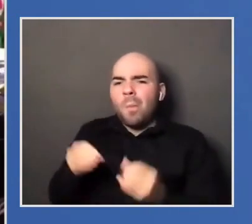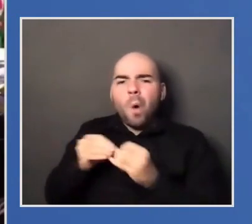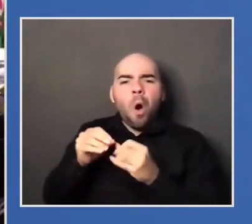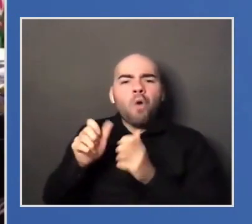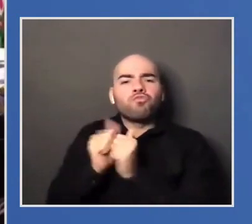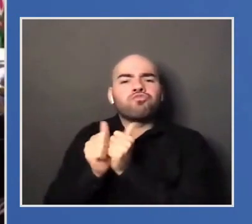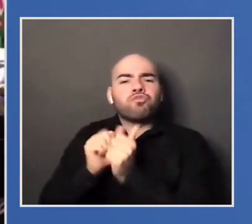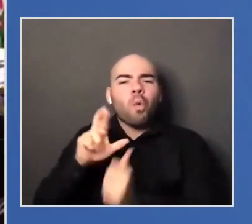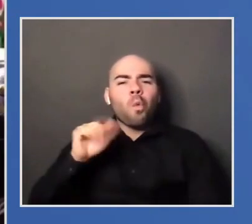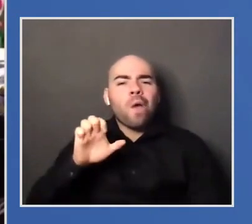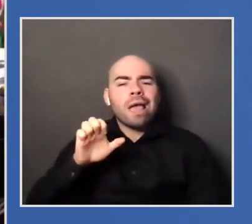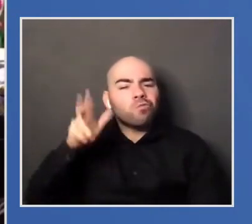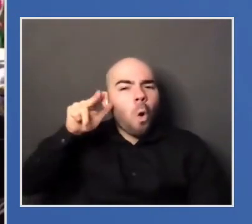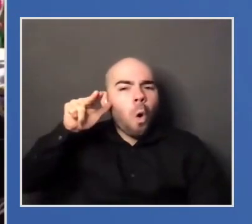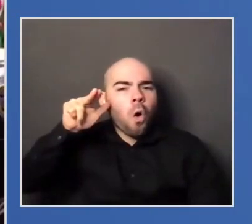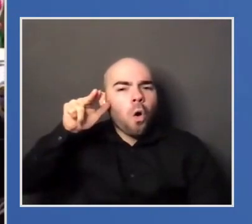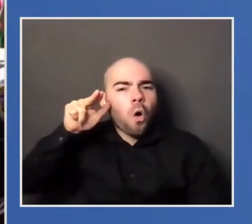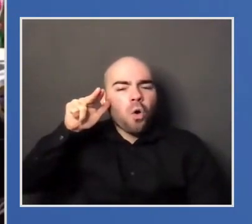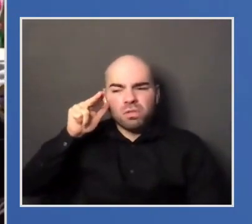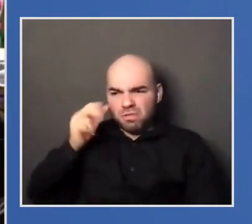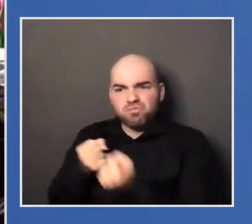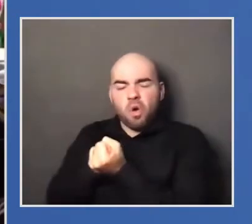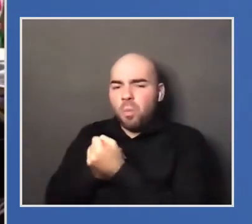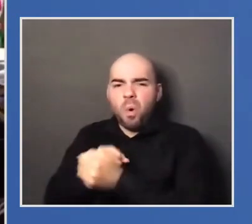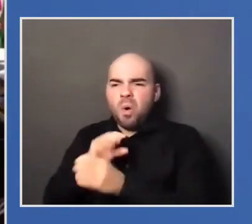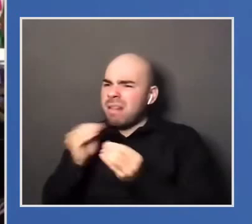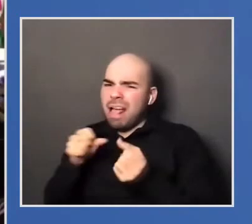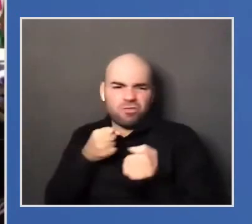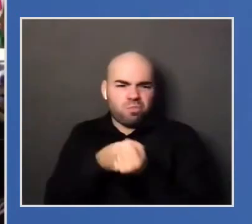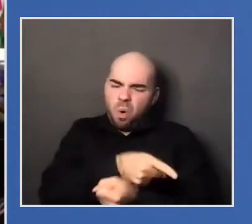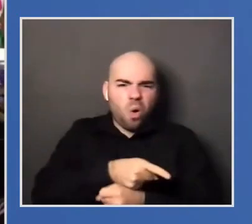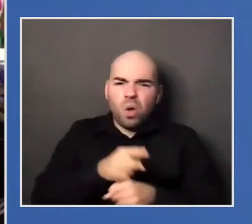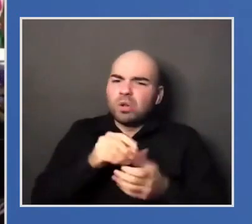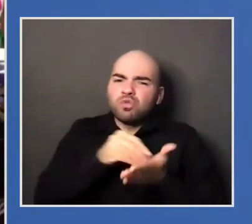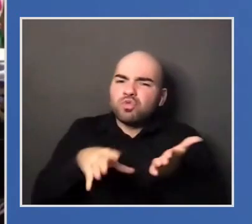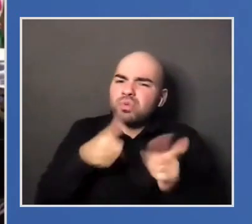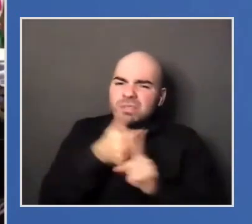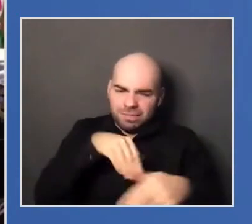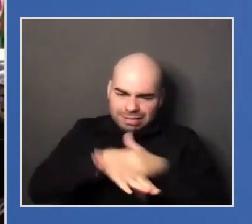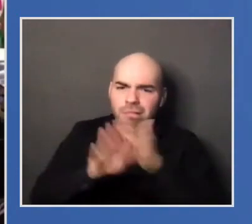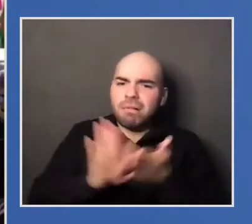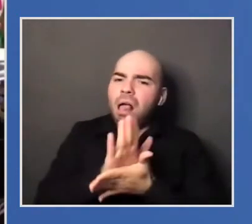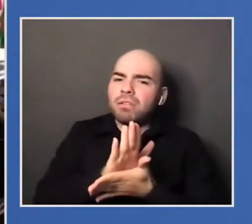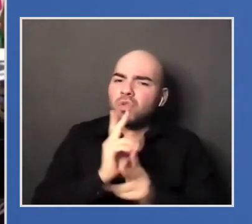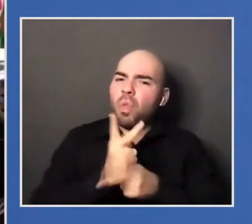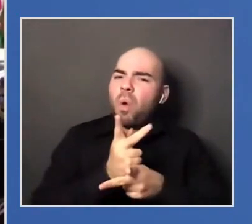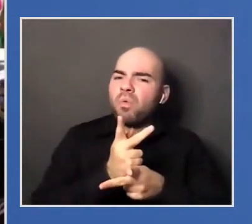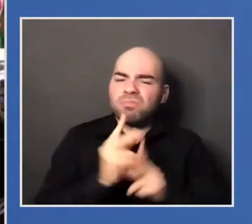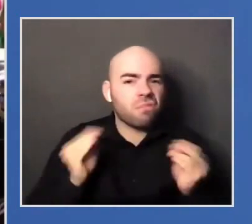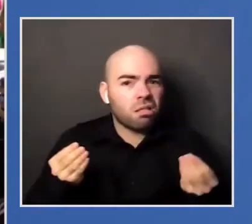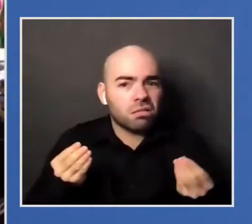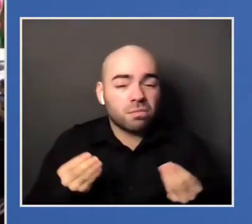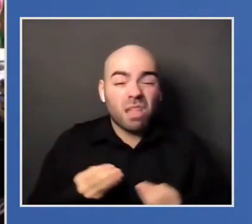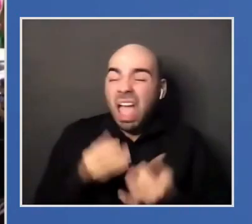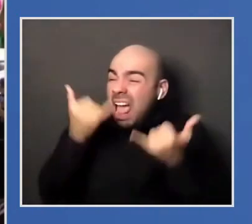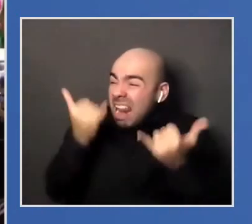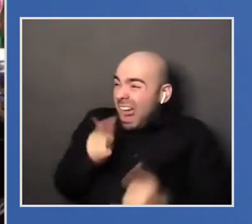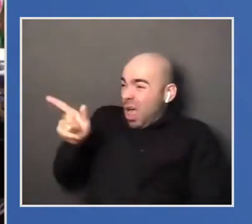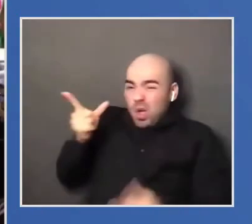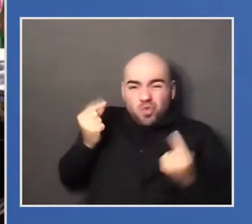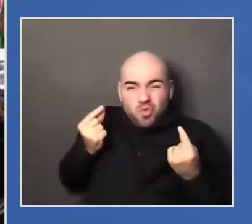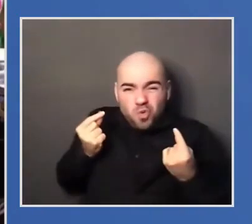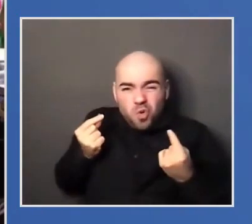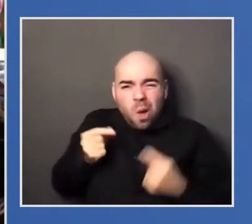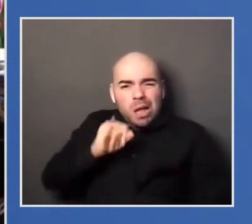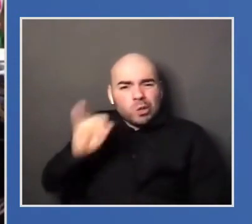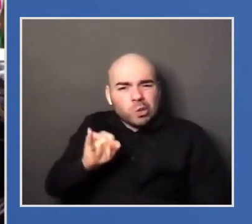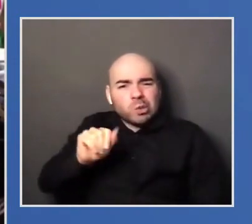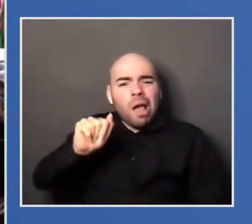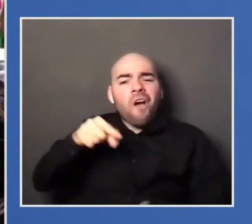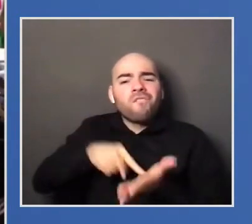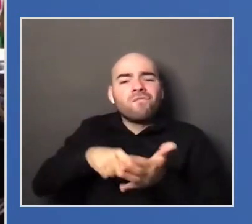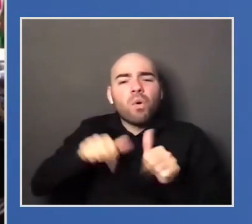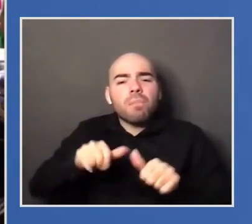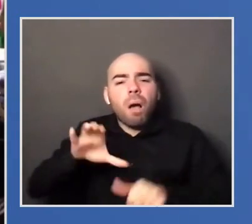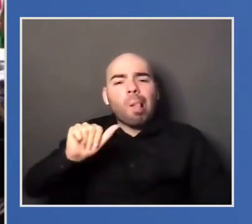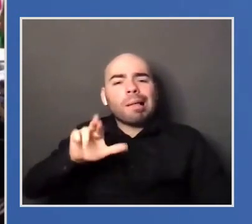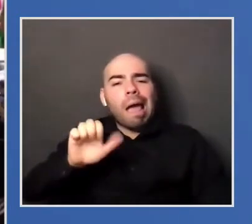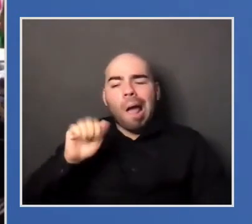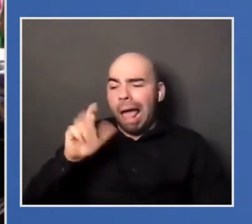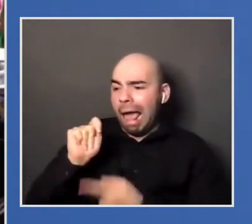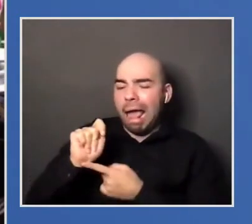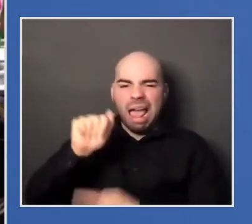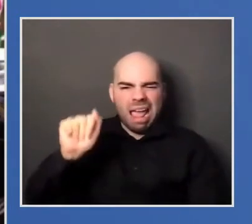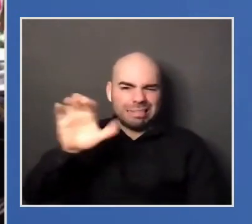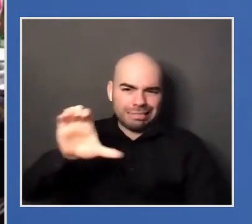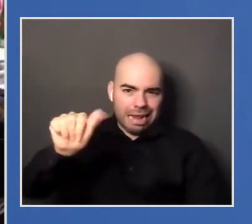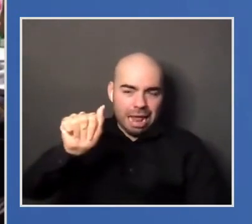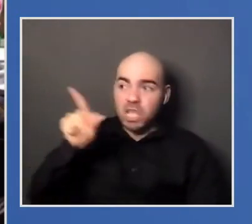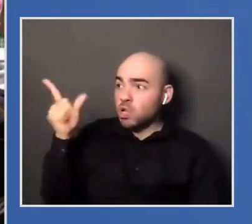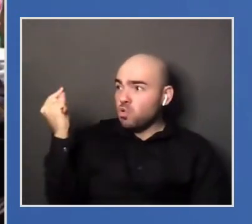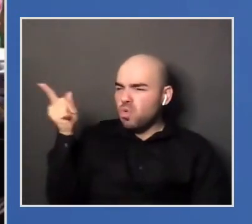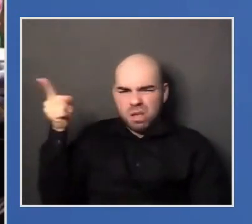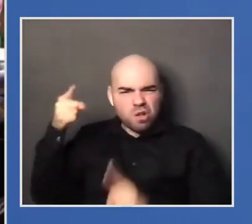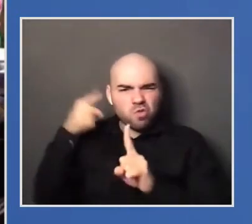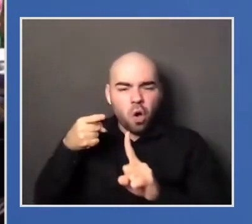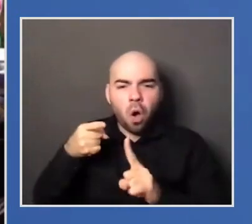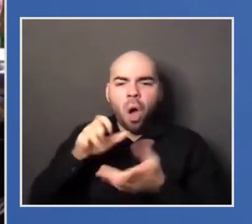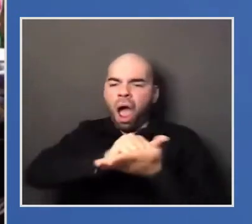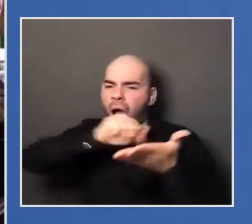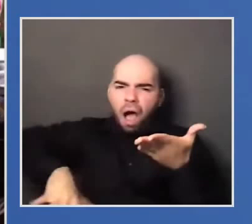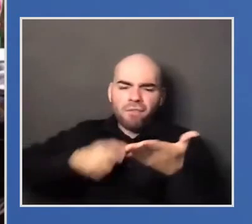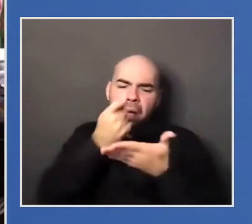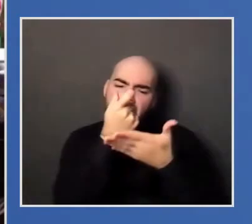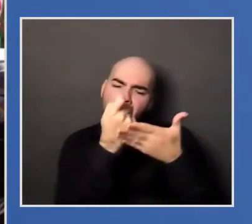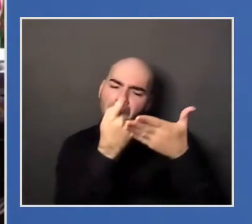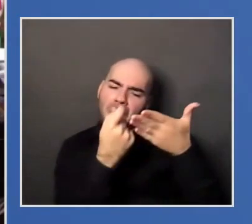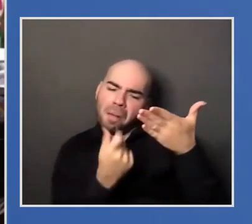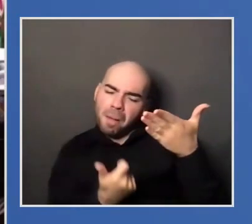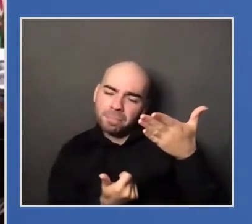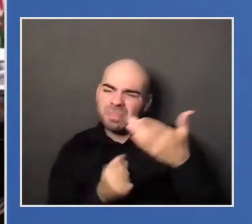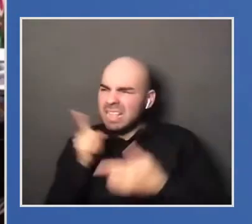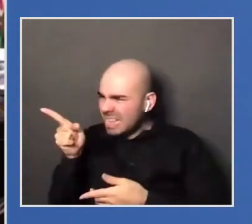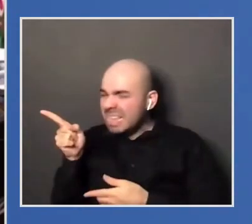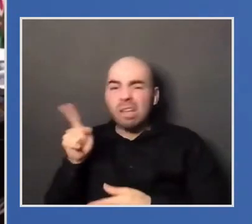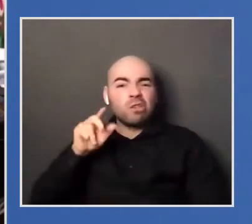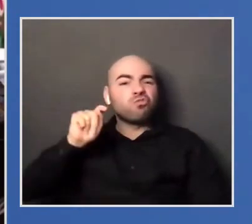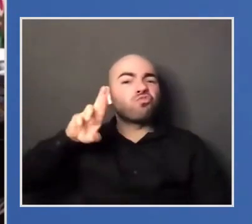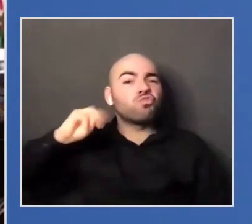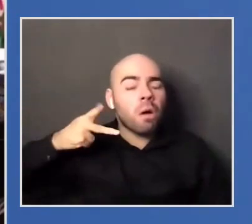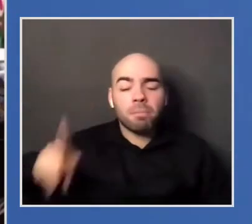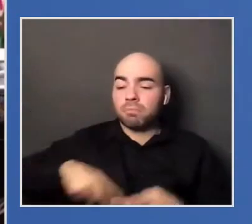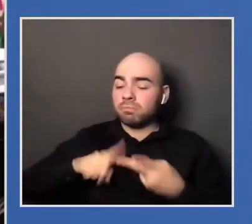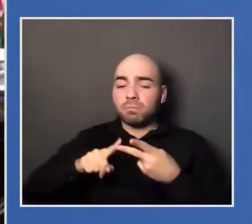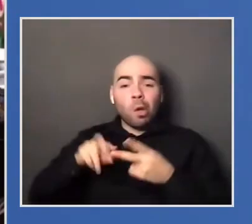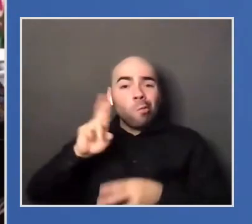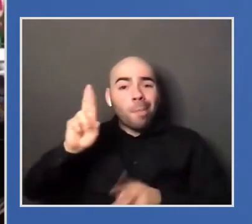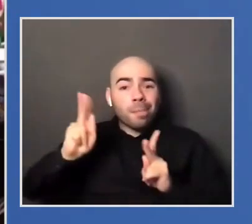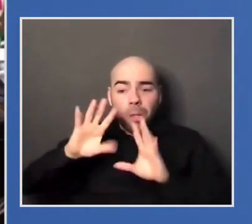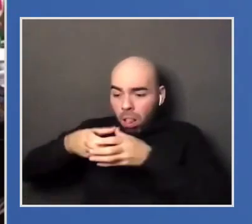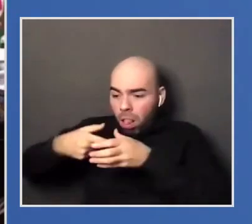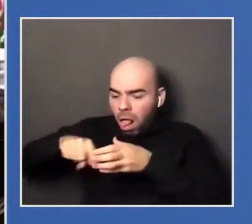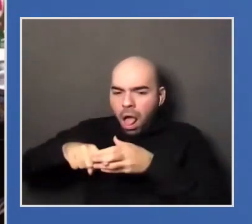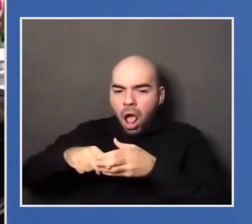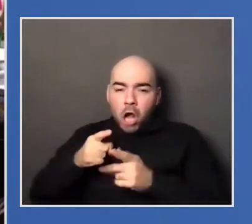PROTECT OUR TROOPS.